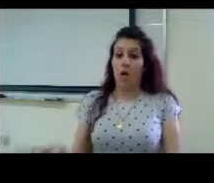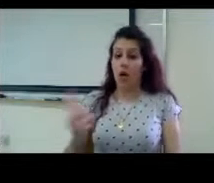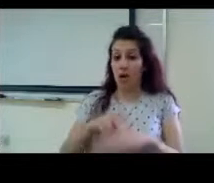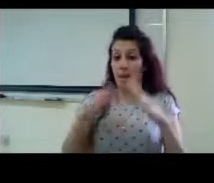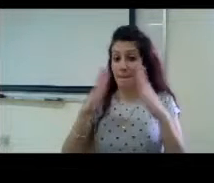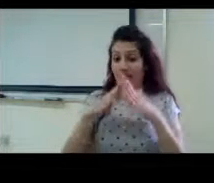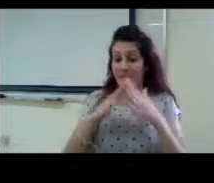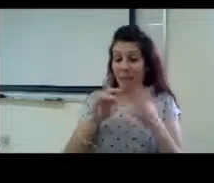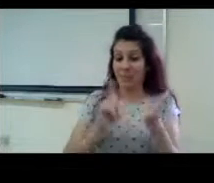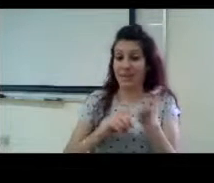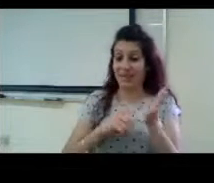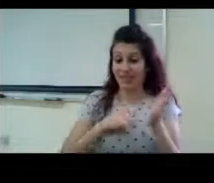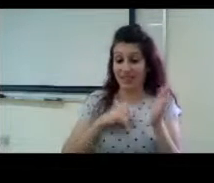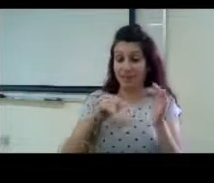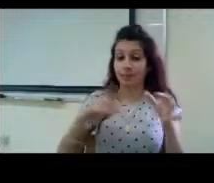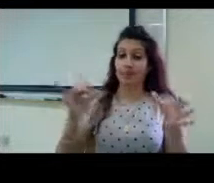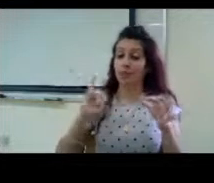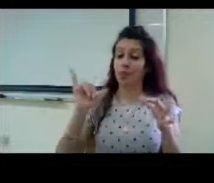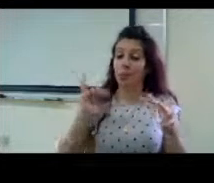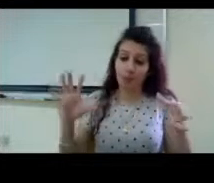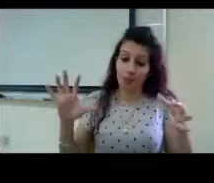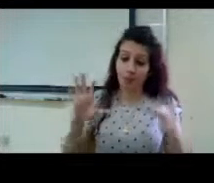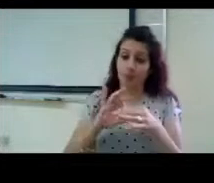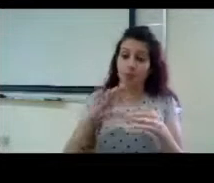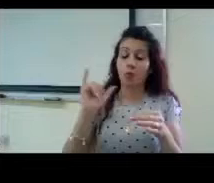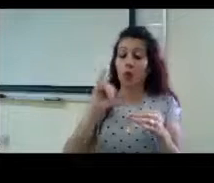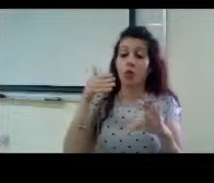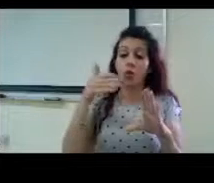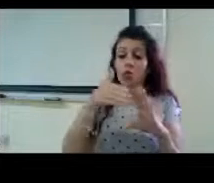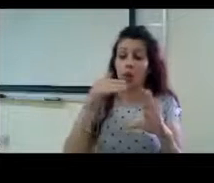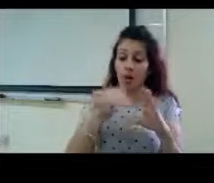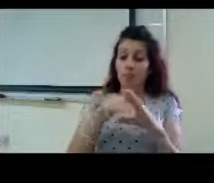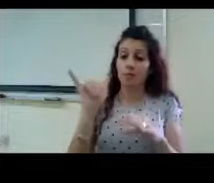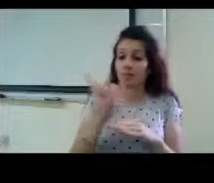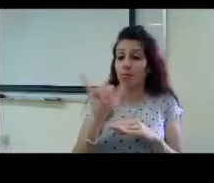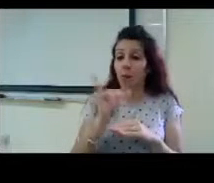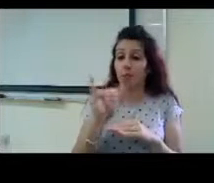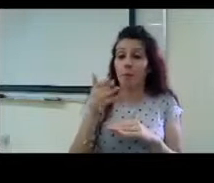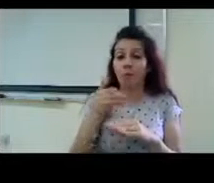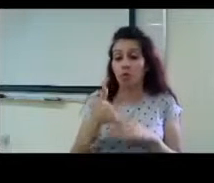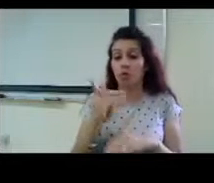accessed by 2 million students and 100,000 teachers at least at the very